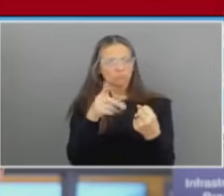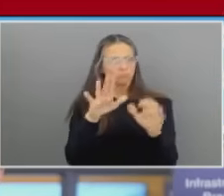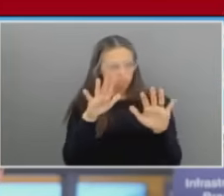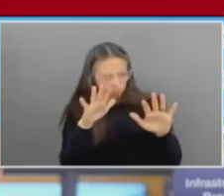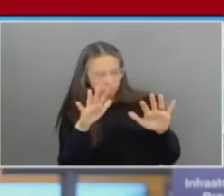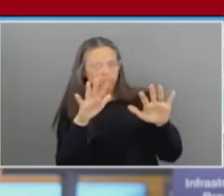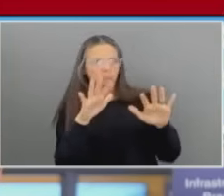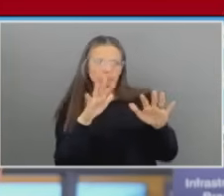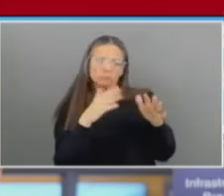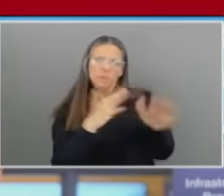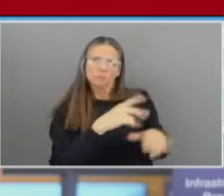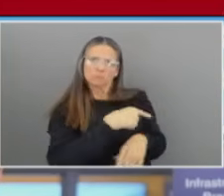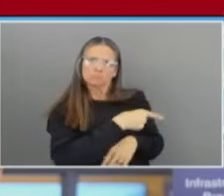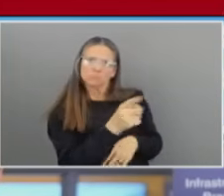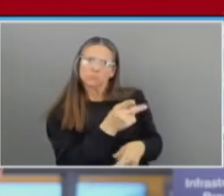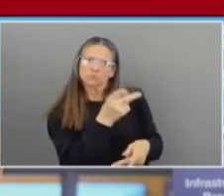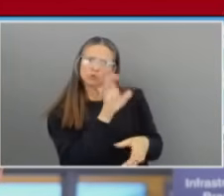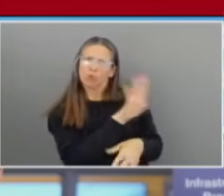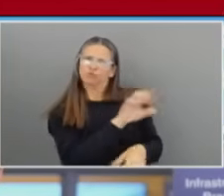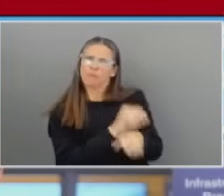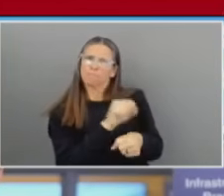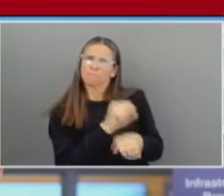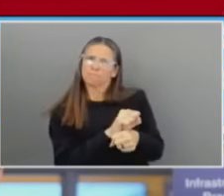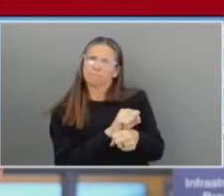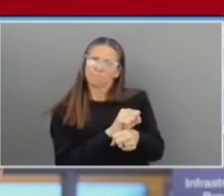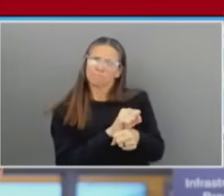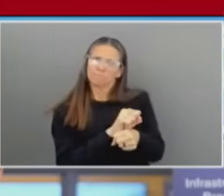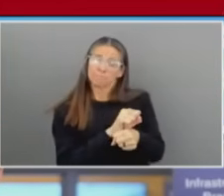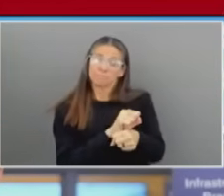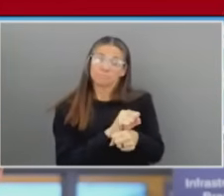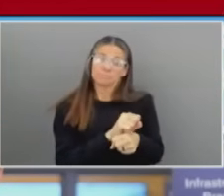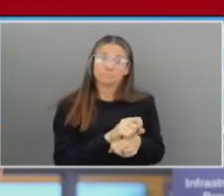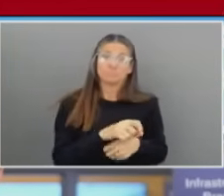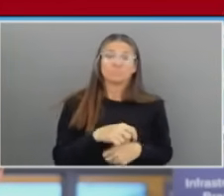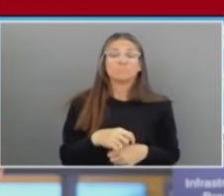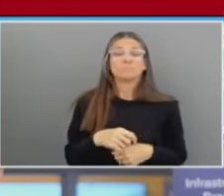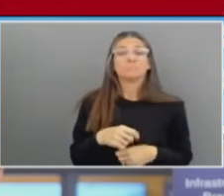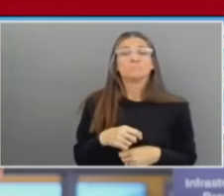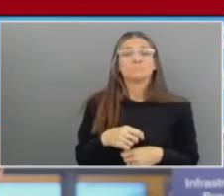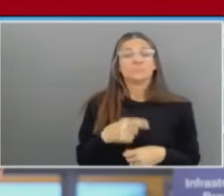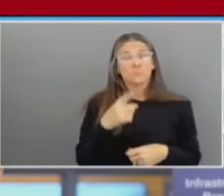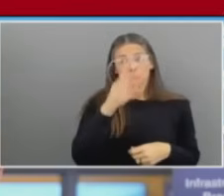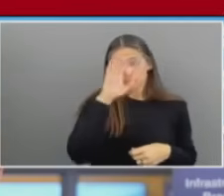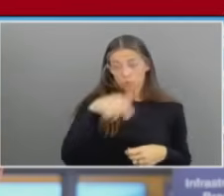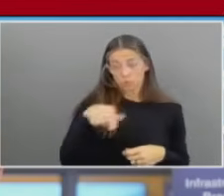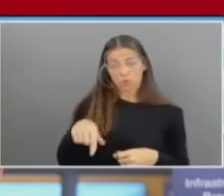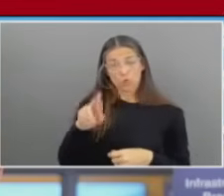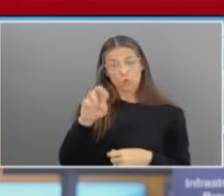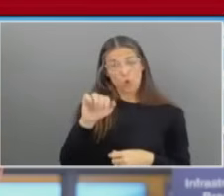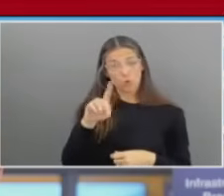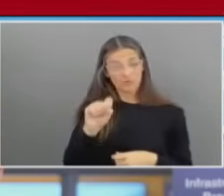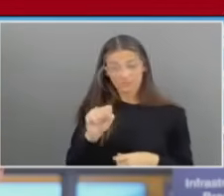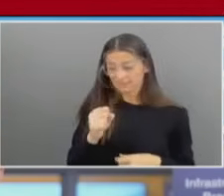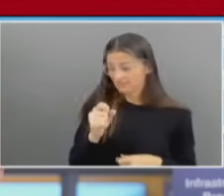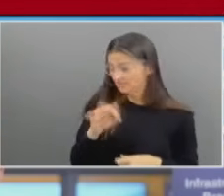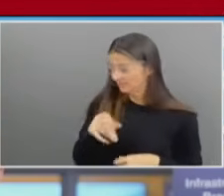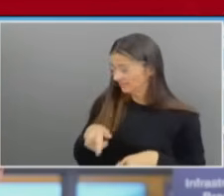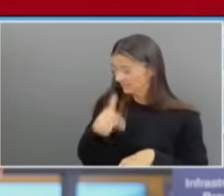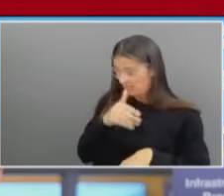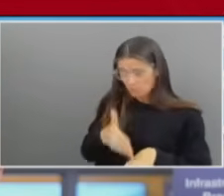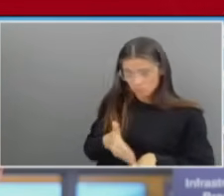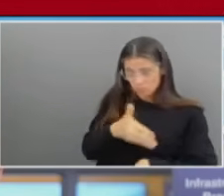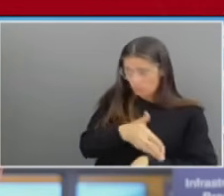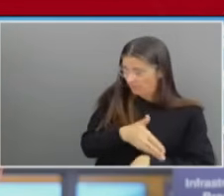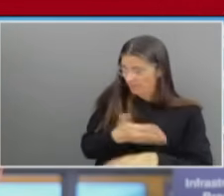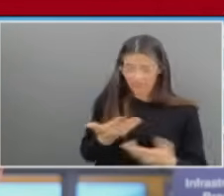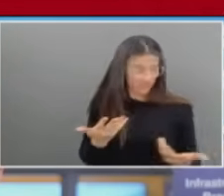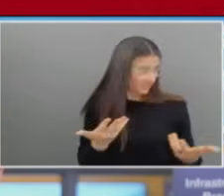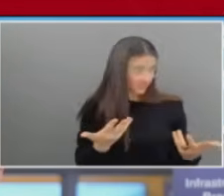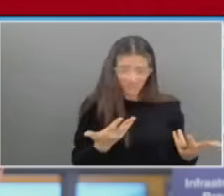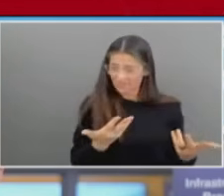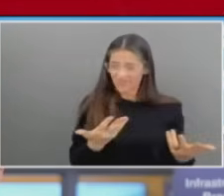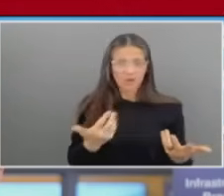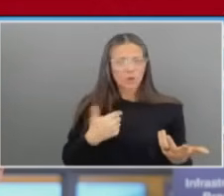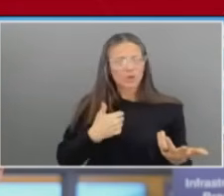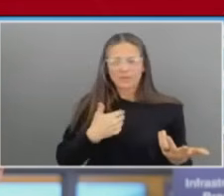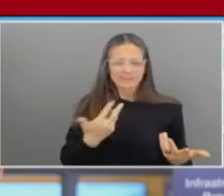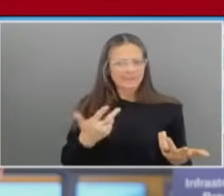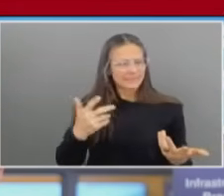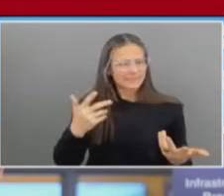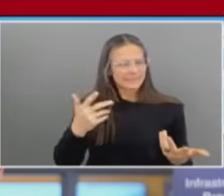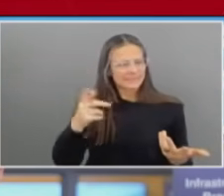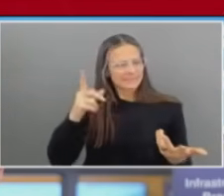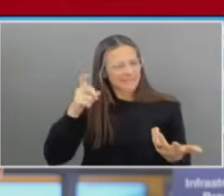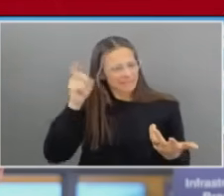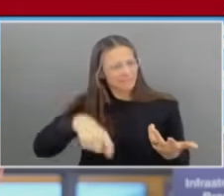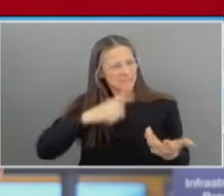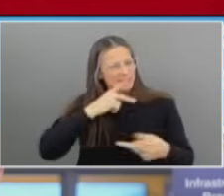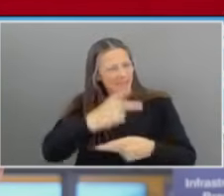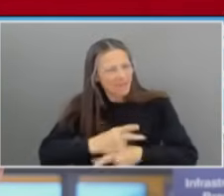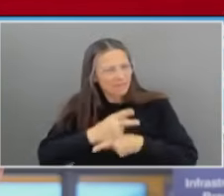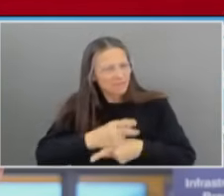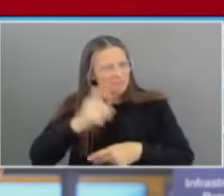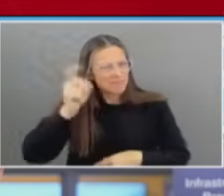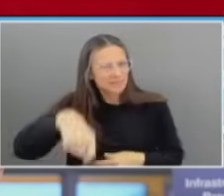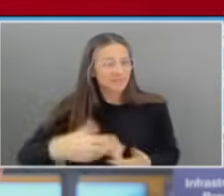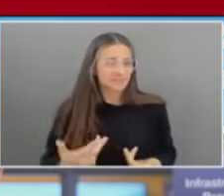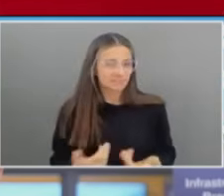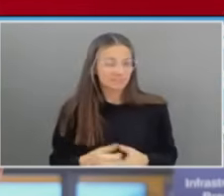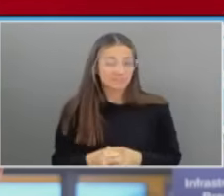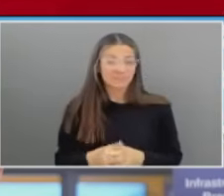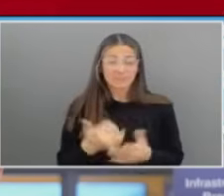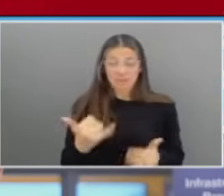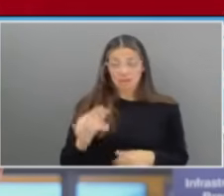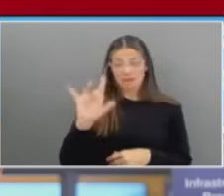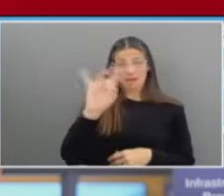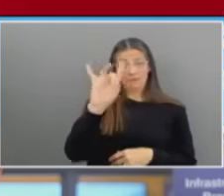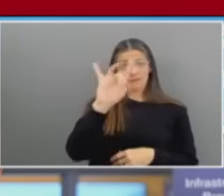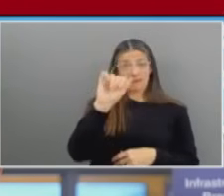THANK YOU SO MUCH FOR THAT, BECAUSE IT IS LIKELY THINGS ARE LIKELY TO CHANGE AS TRAVEL INCREASES AND UNTIL ROADWAY CONDITIONS IMPROVE, WE HAVE TO BE MORE MINDFUL AND MORE